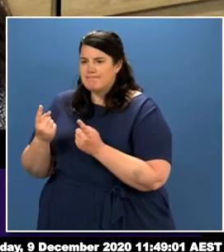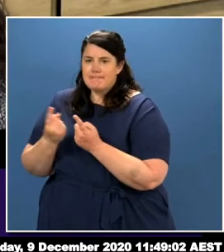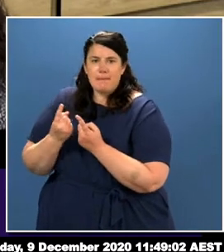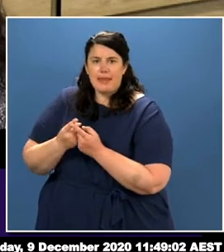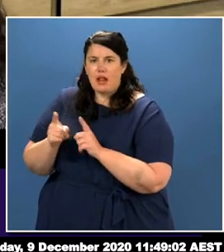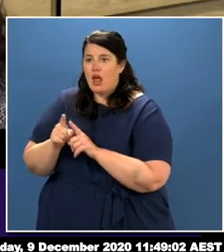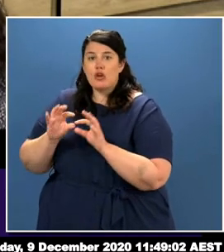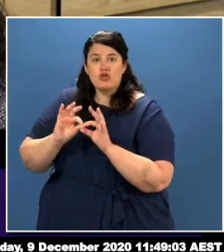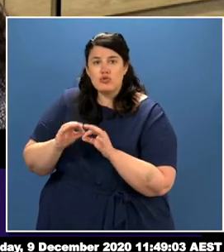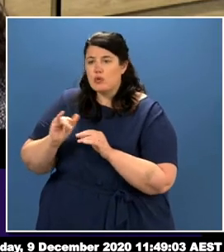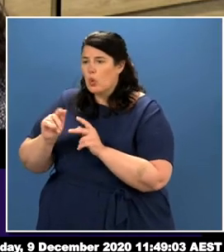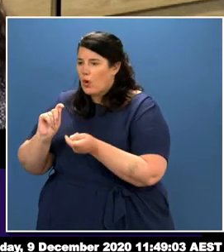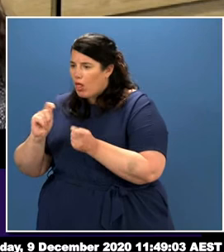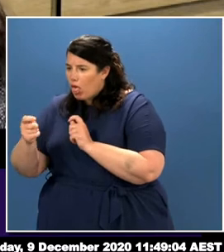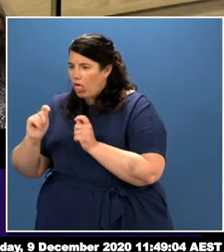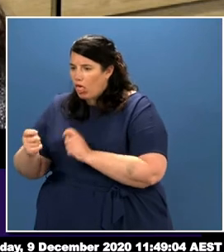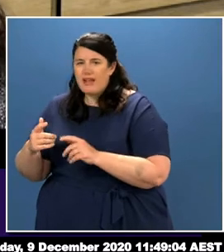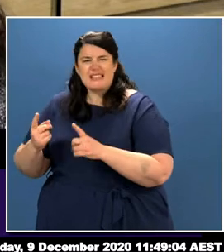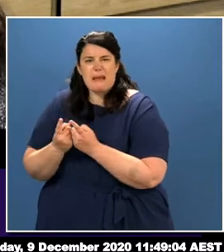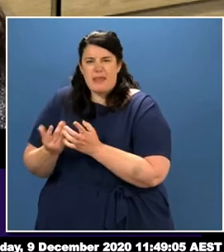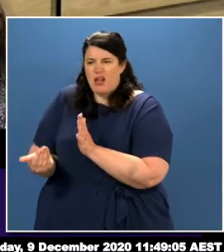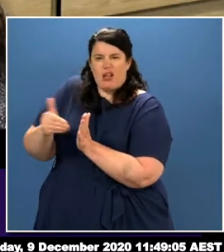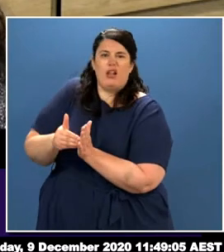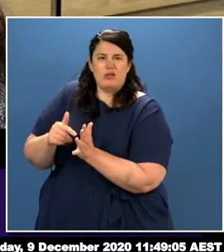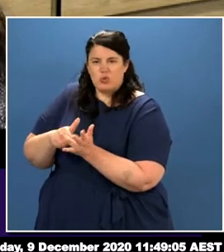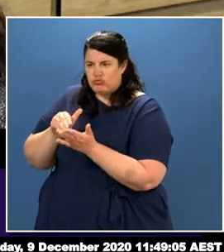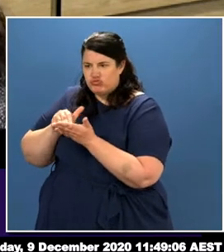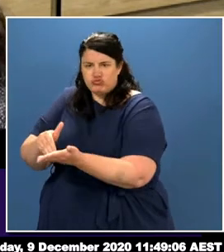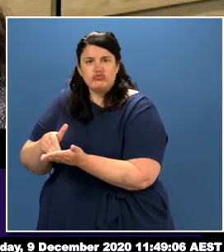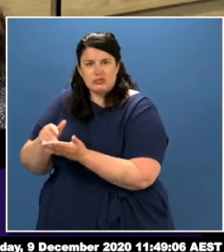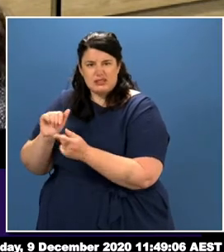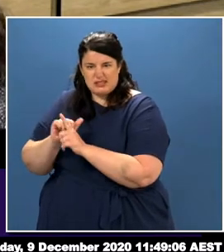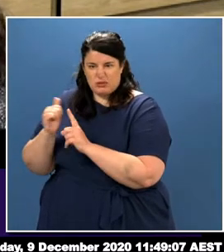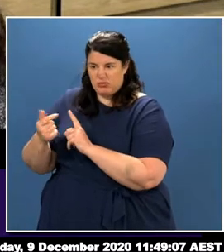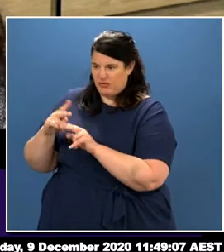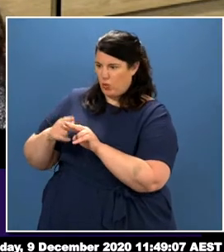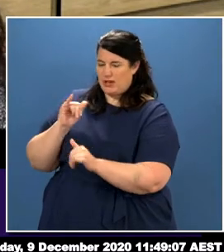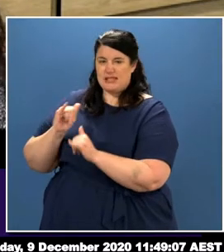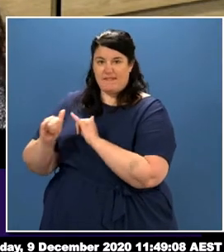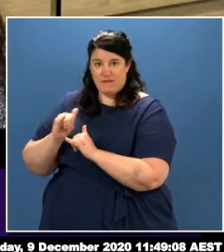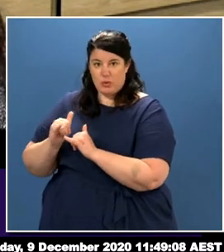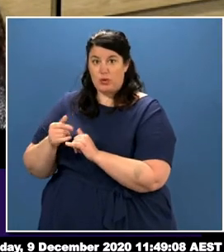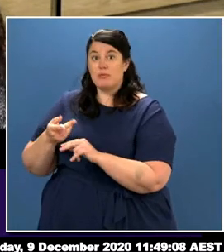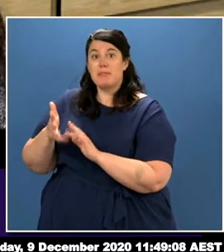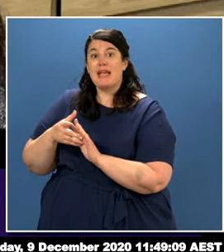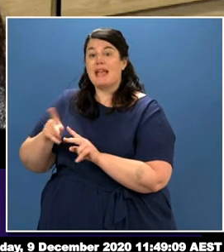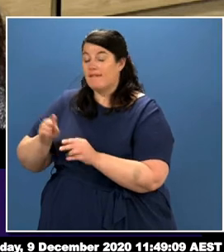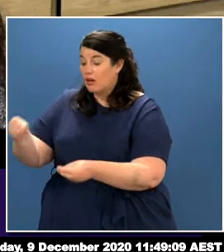And at the interview, should you give the interview.